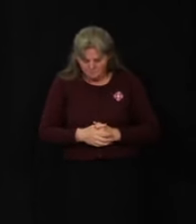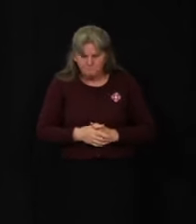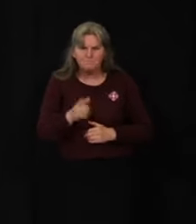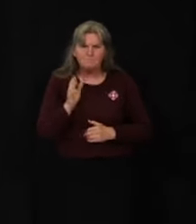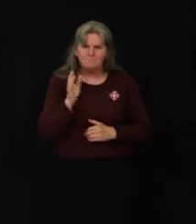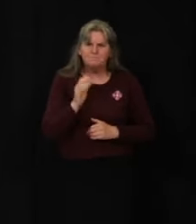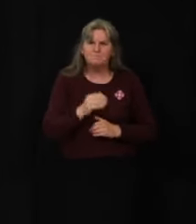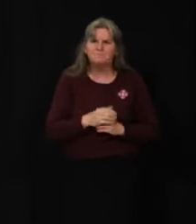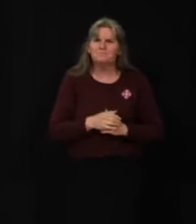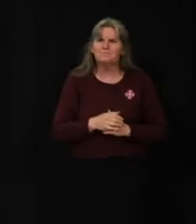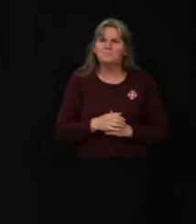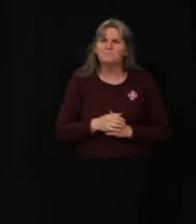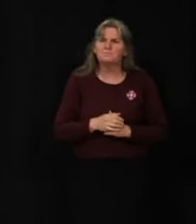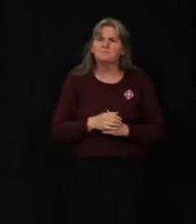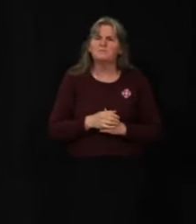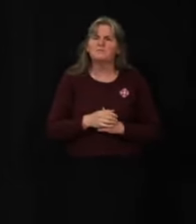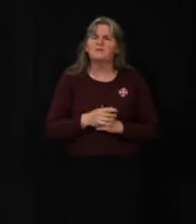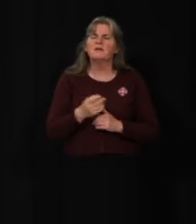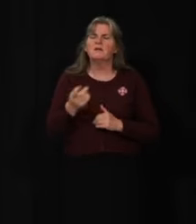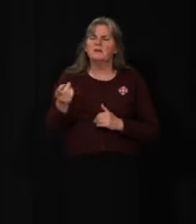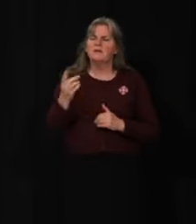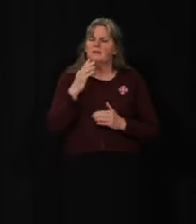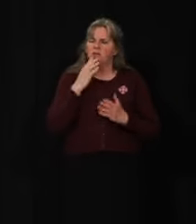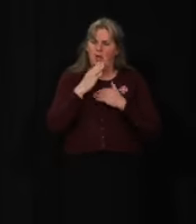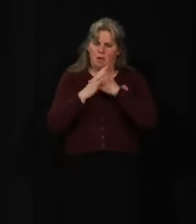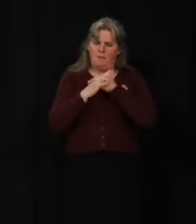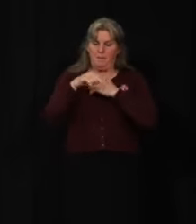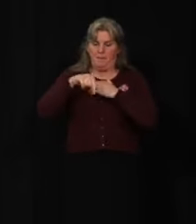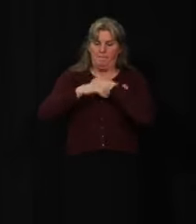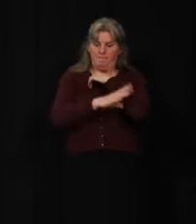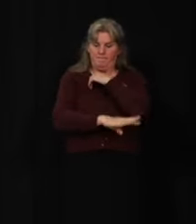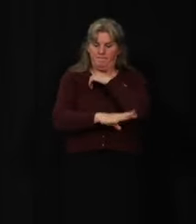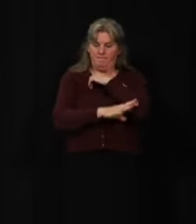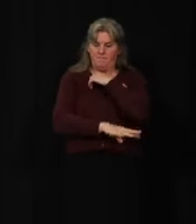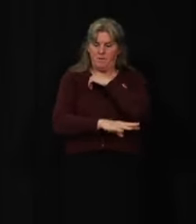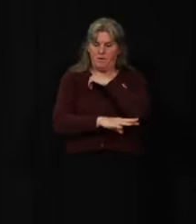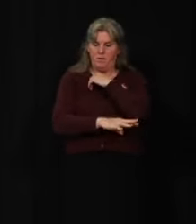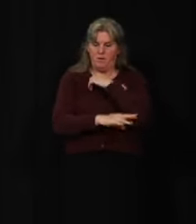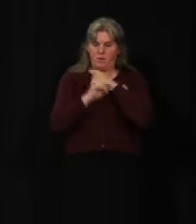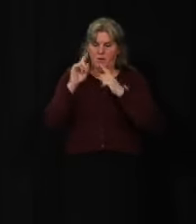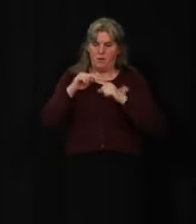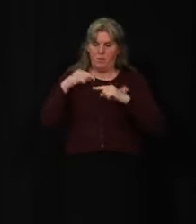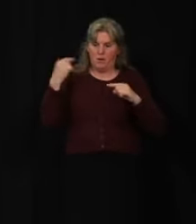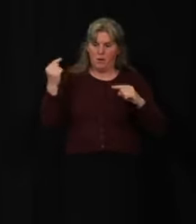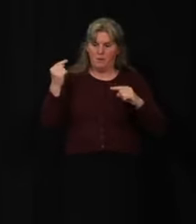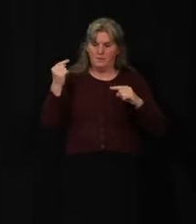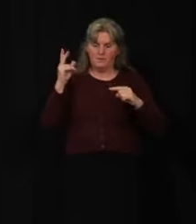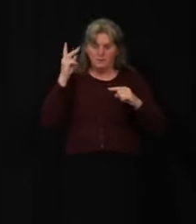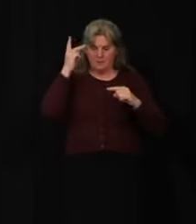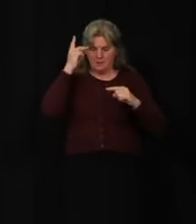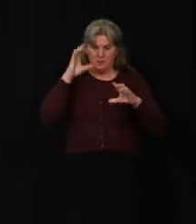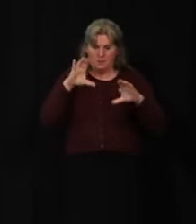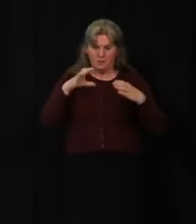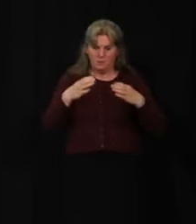customers and and sanitation, it is really all about maintaining safe spacing within the